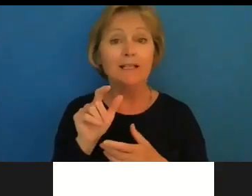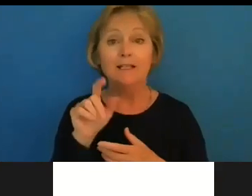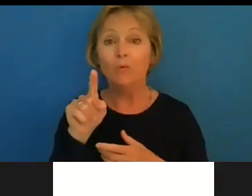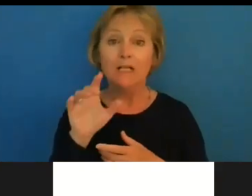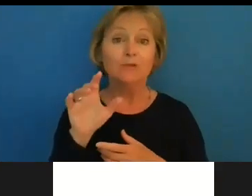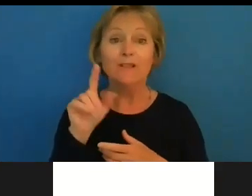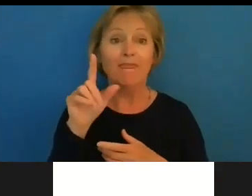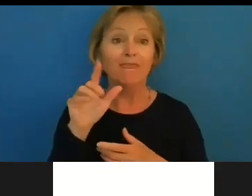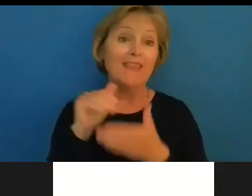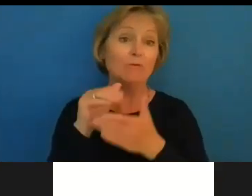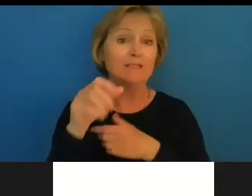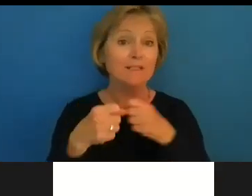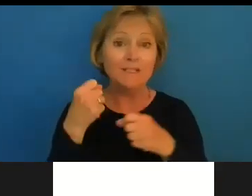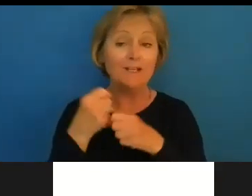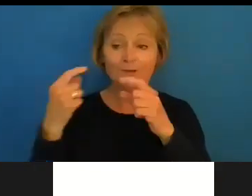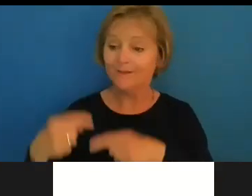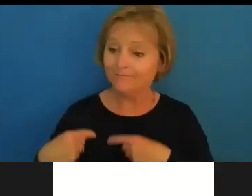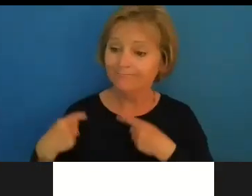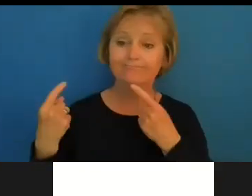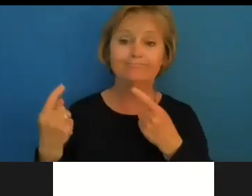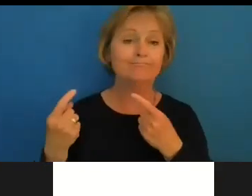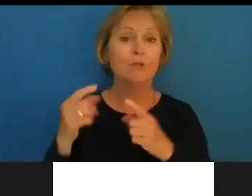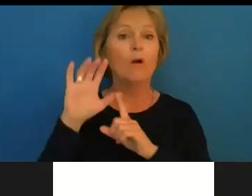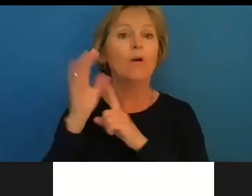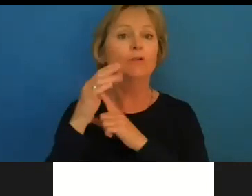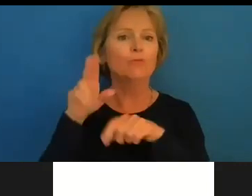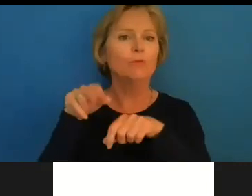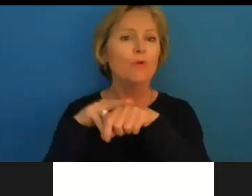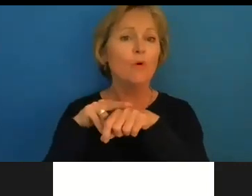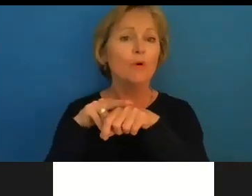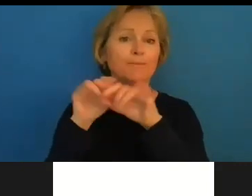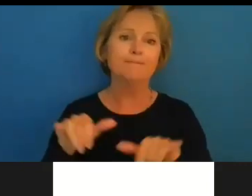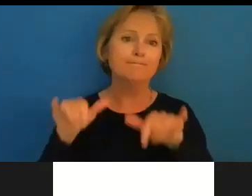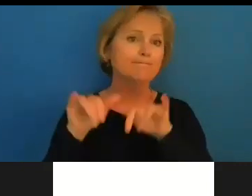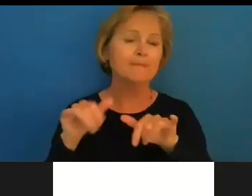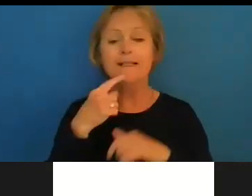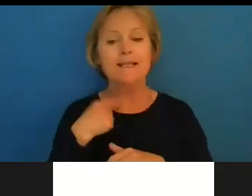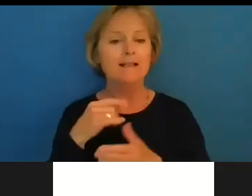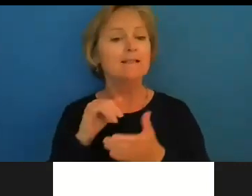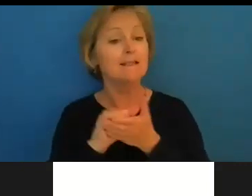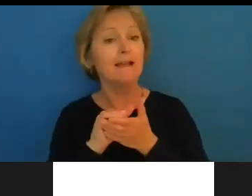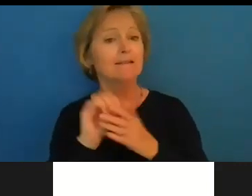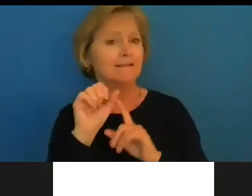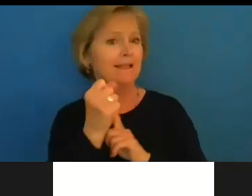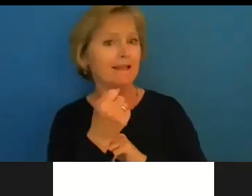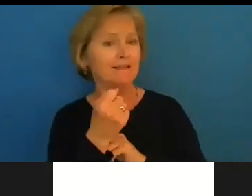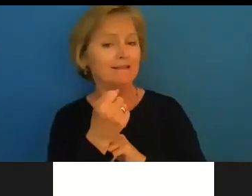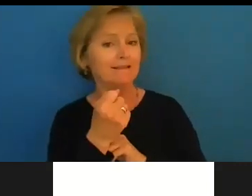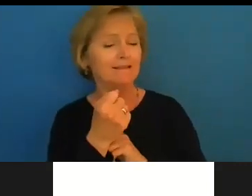of years of cultural norms that sort of tell us that that's the case.